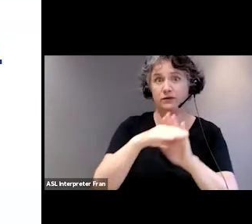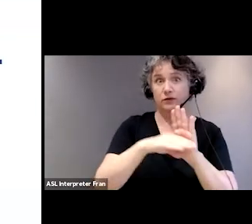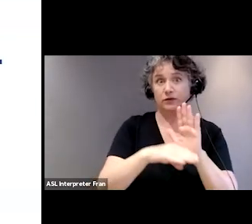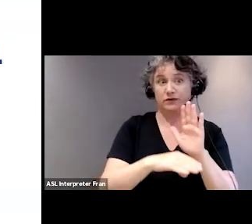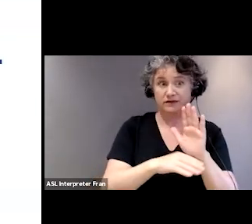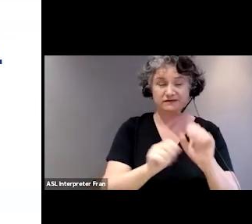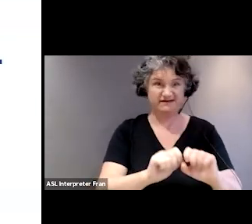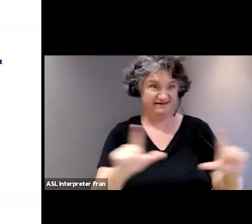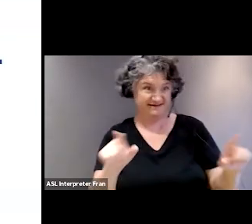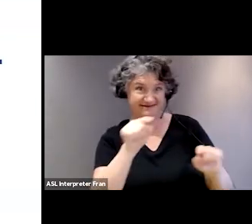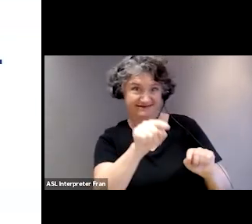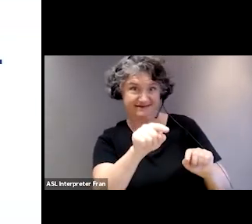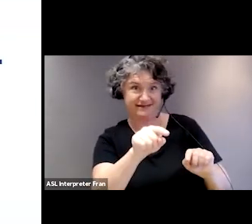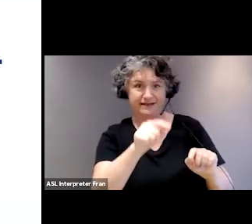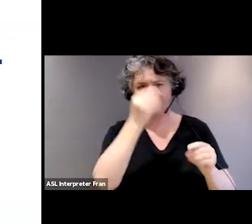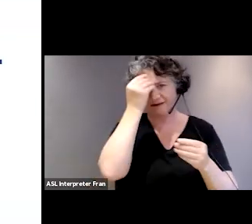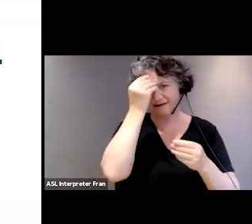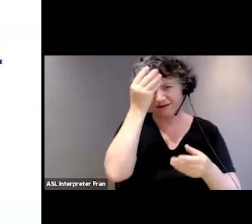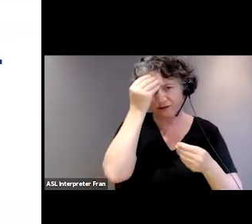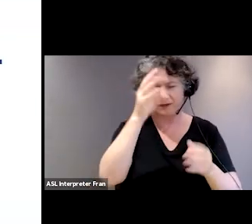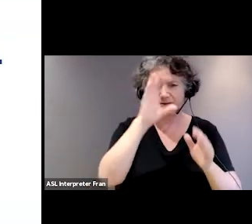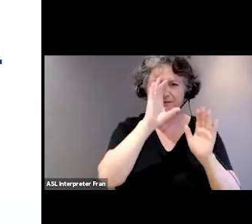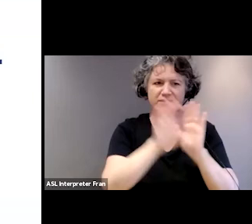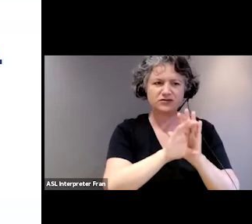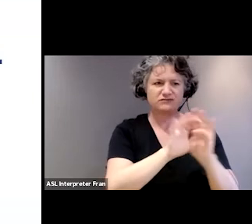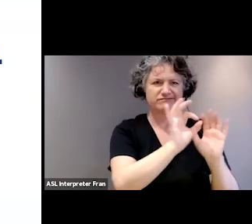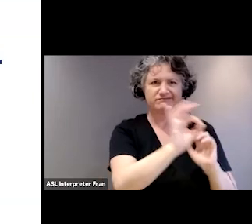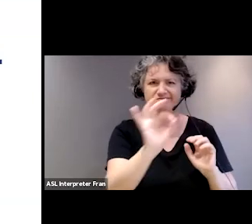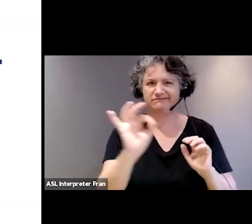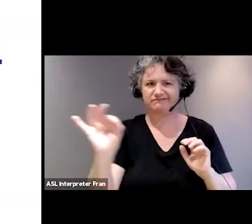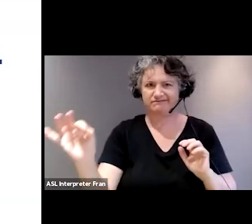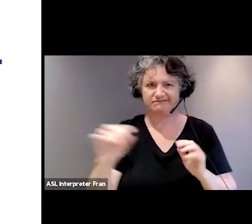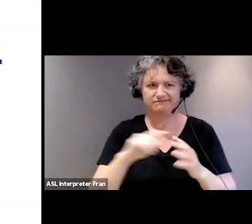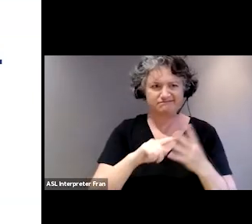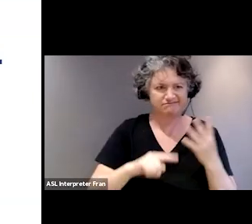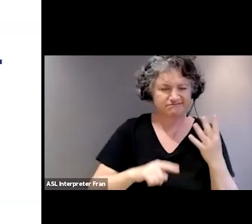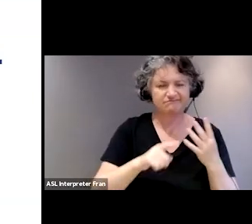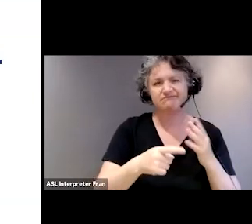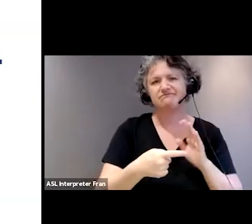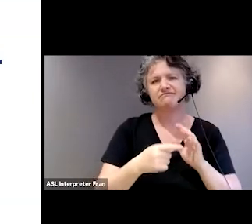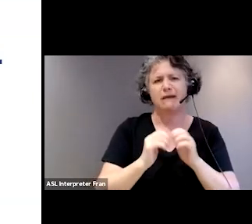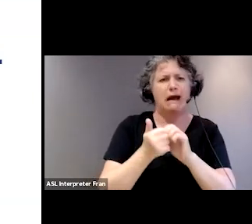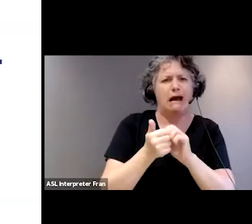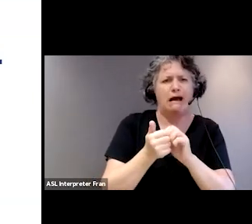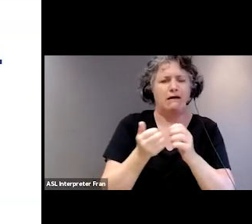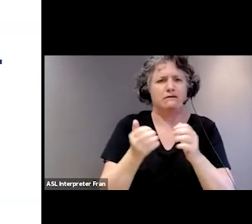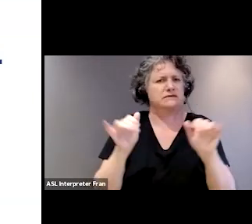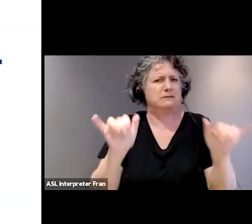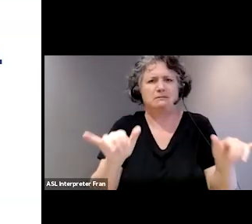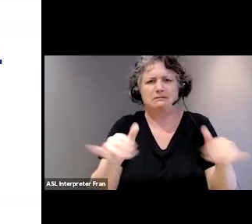foster decrease in viral load and can spread the virus for a shorter period of time.